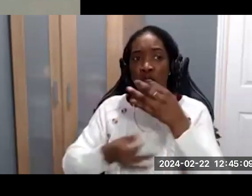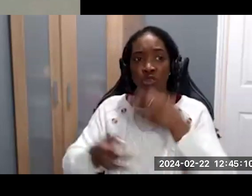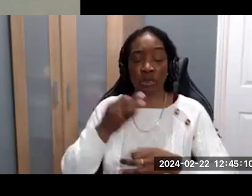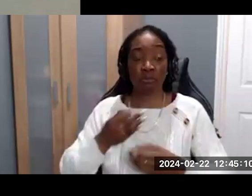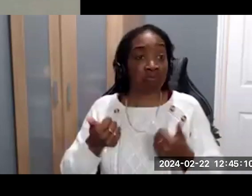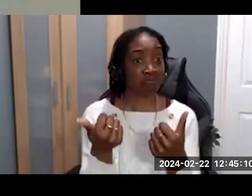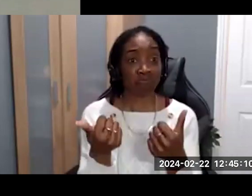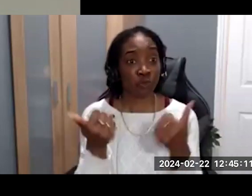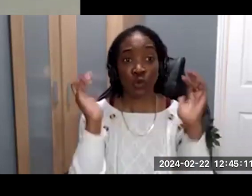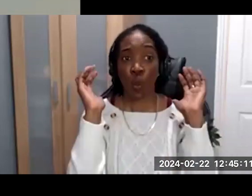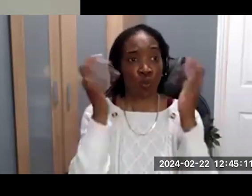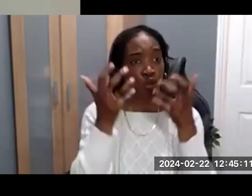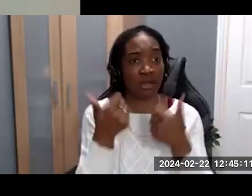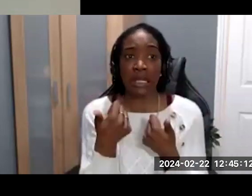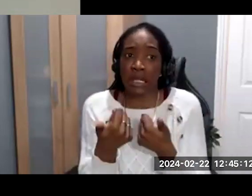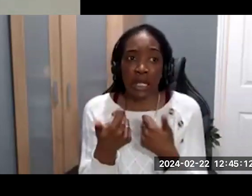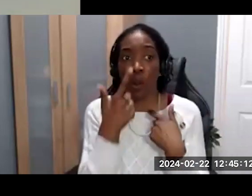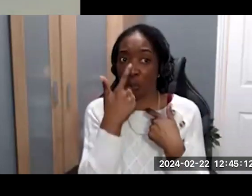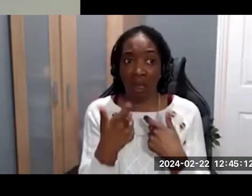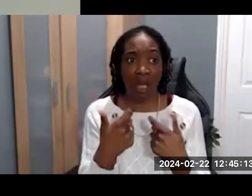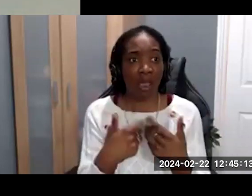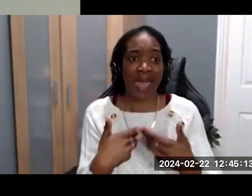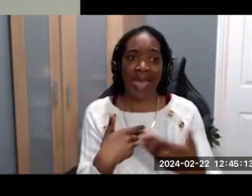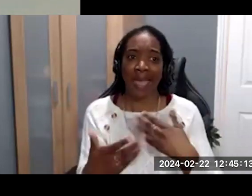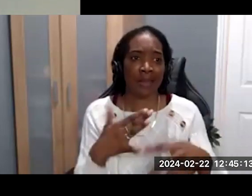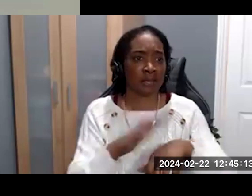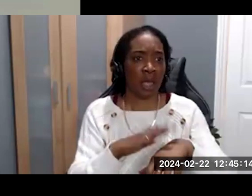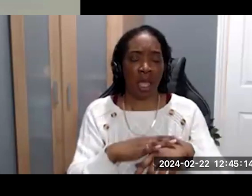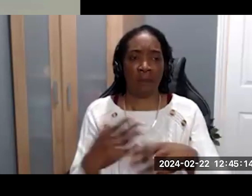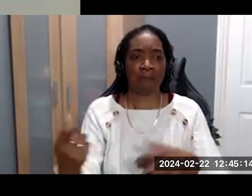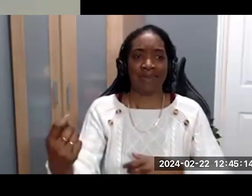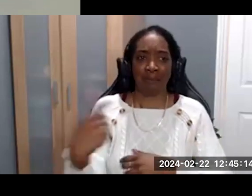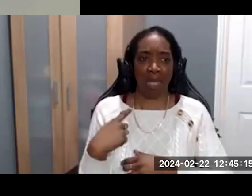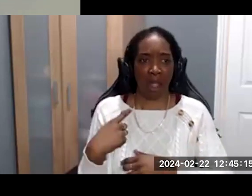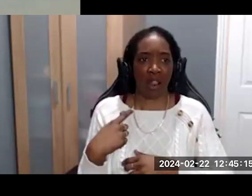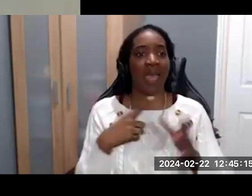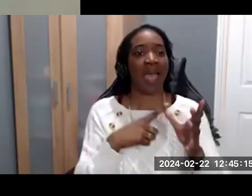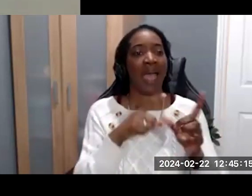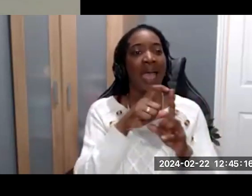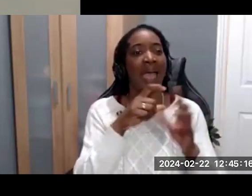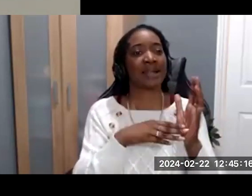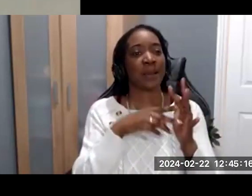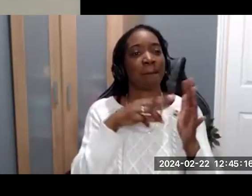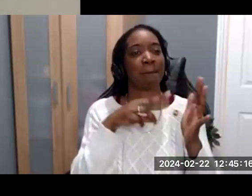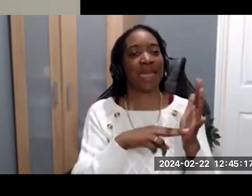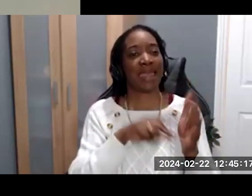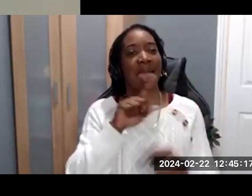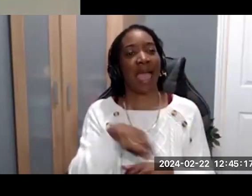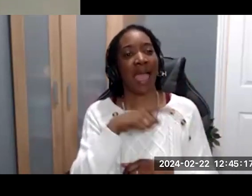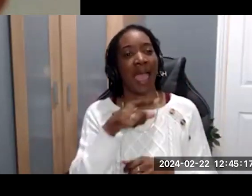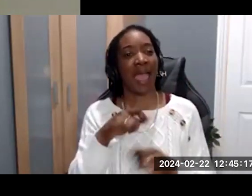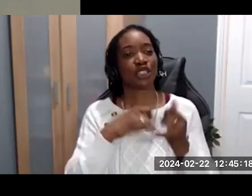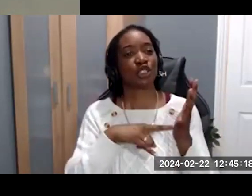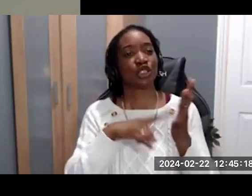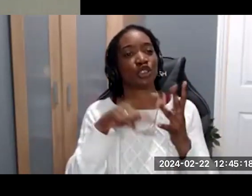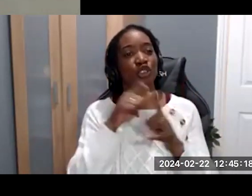uh the lines of communication are still open um you can email admin@stopgapdance.com uh uh with